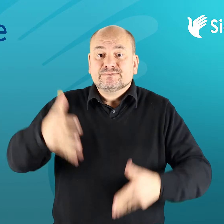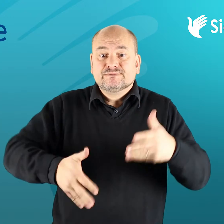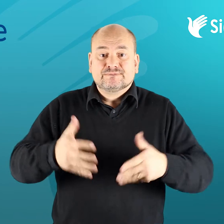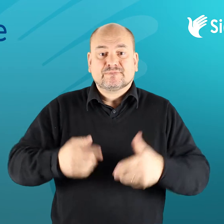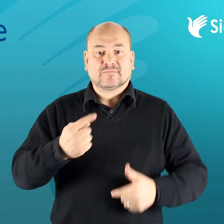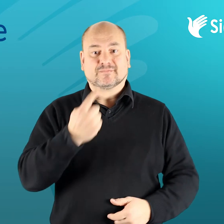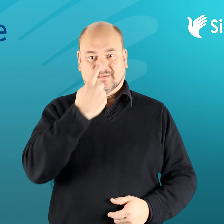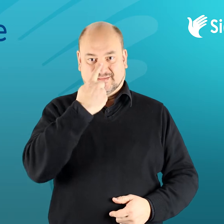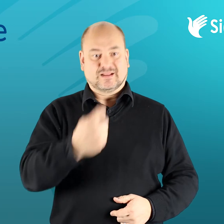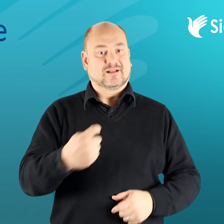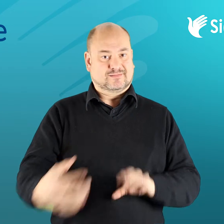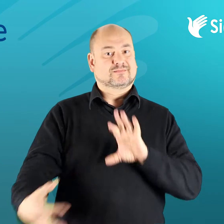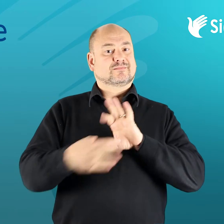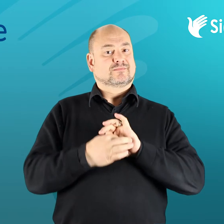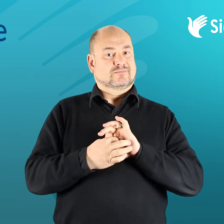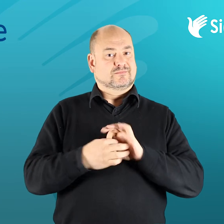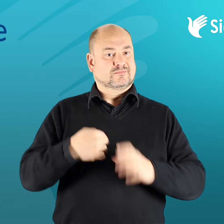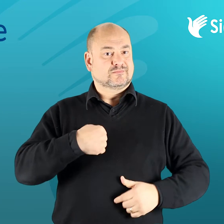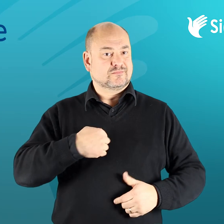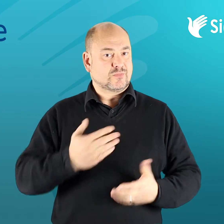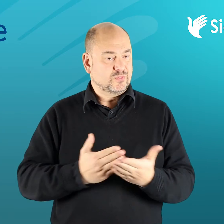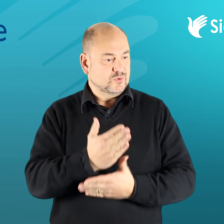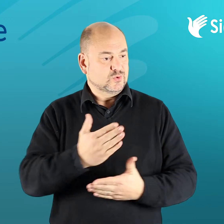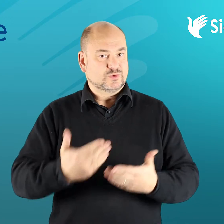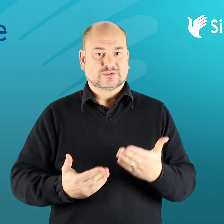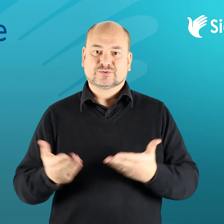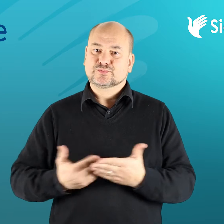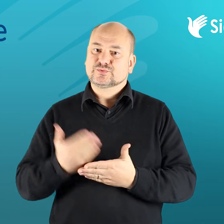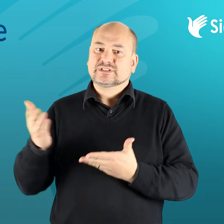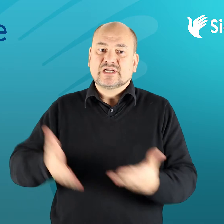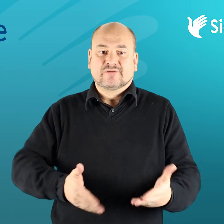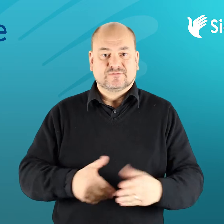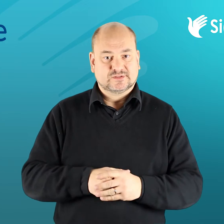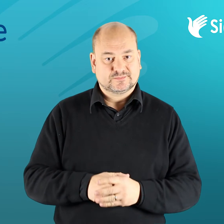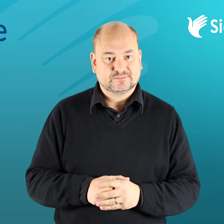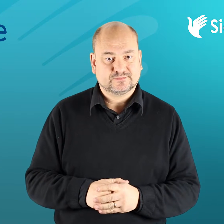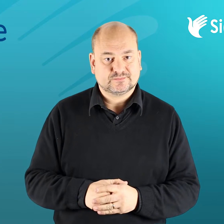can now choose to contact us, live, using this new service.